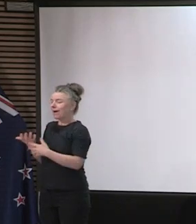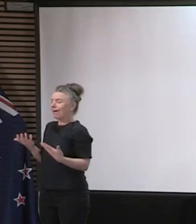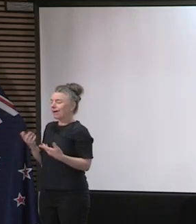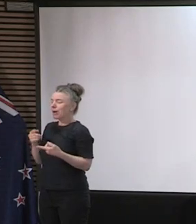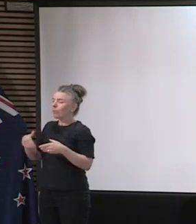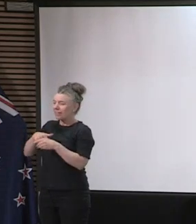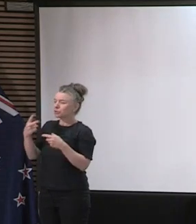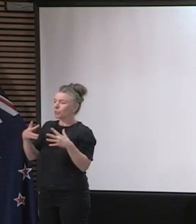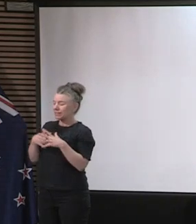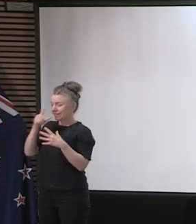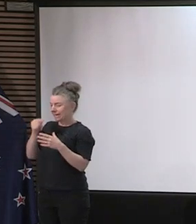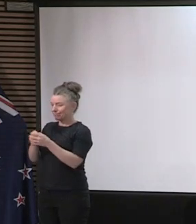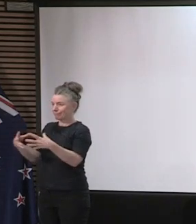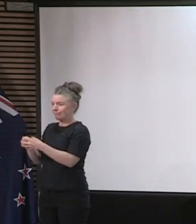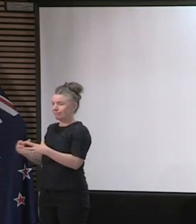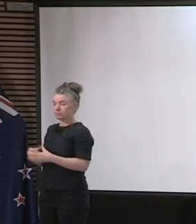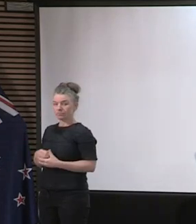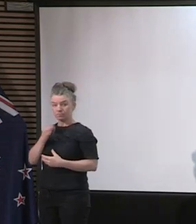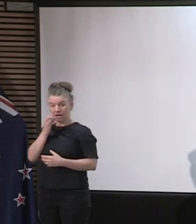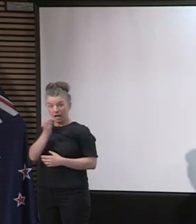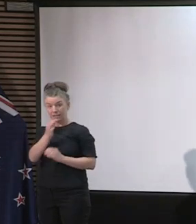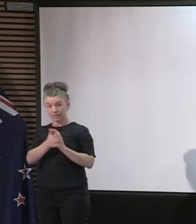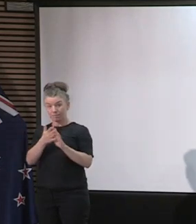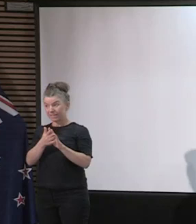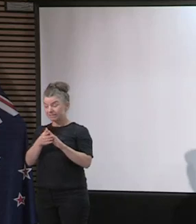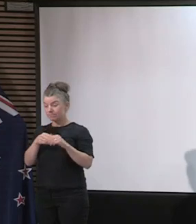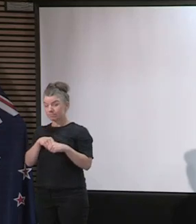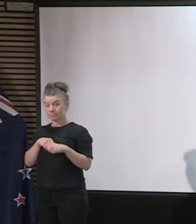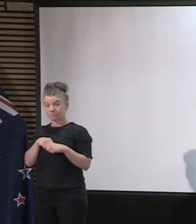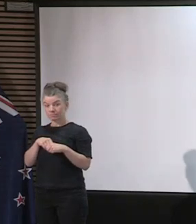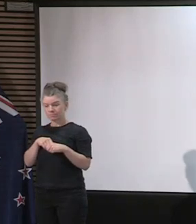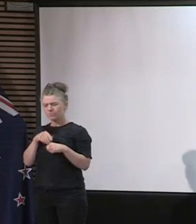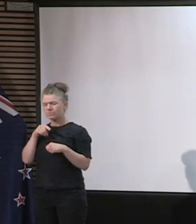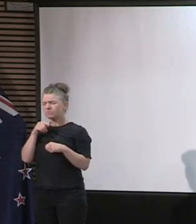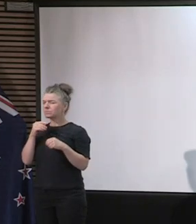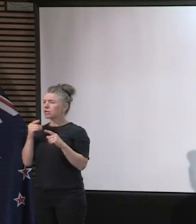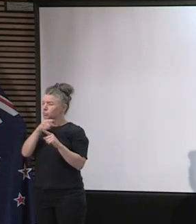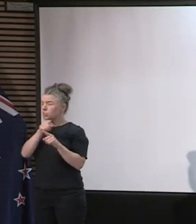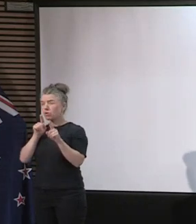in within a couple of days, but it means over the coming weeks we will be able to increase capacity in the